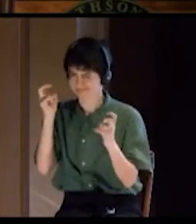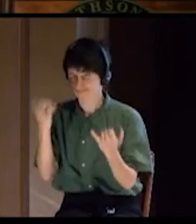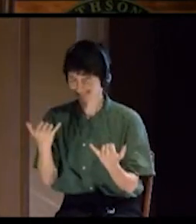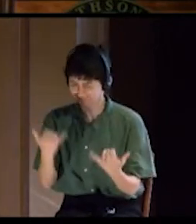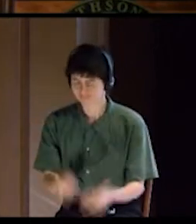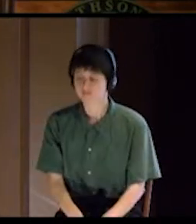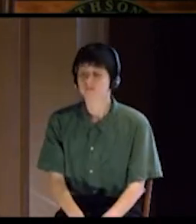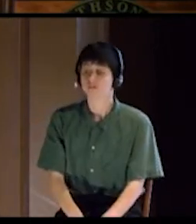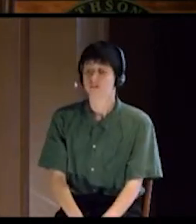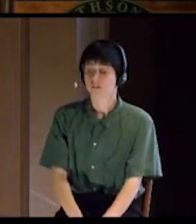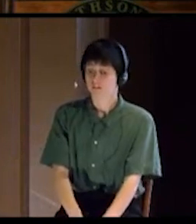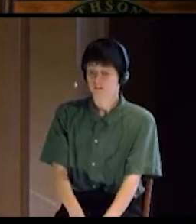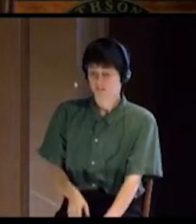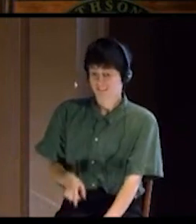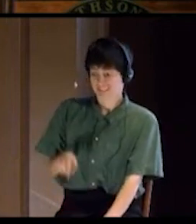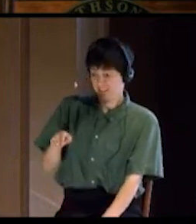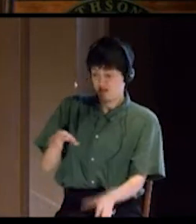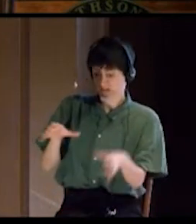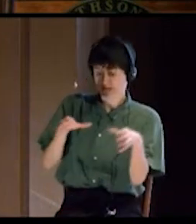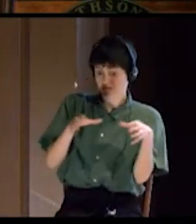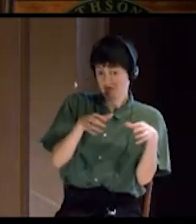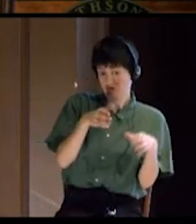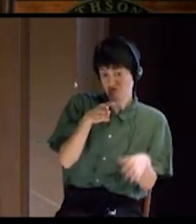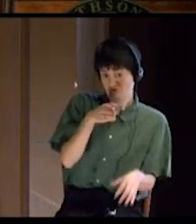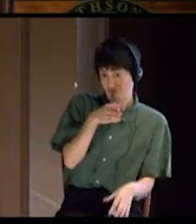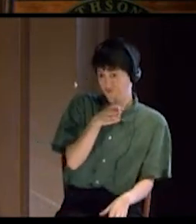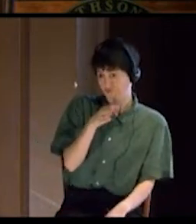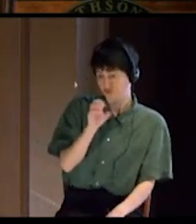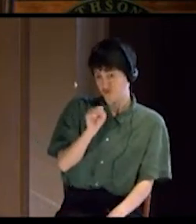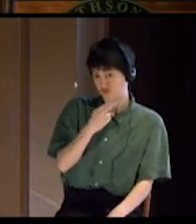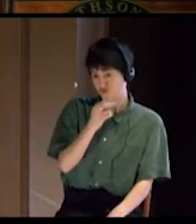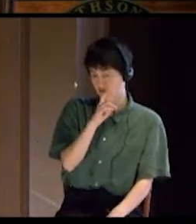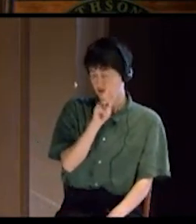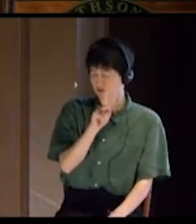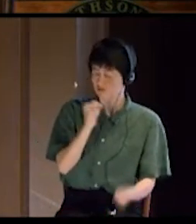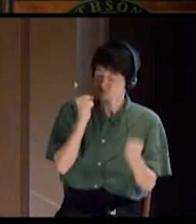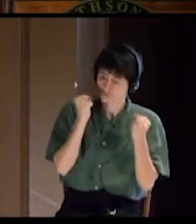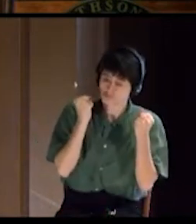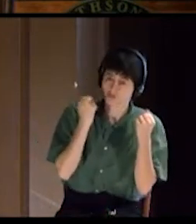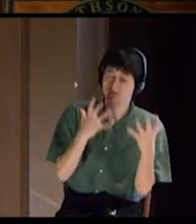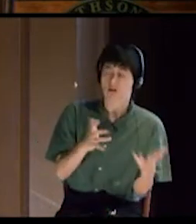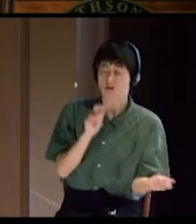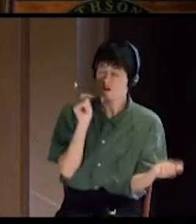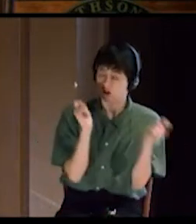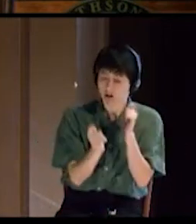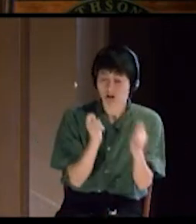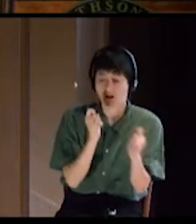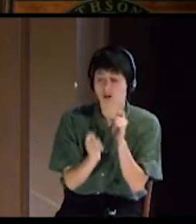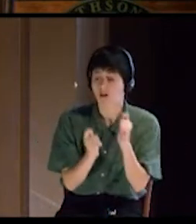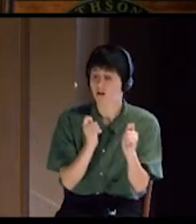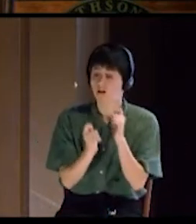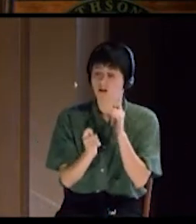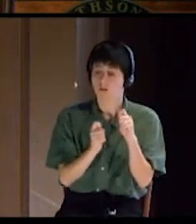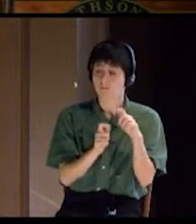It lived in the Miocene, so it came around, around 13, 14 million years ago, went extinct around two